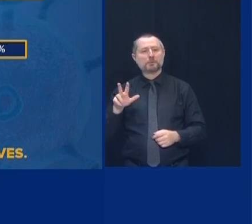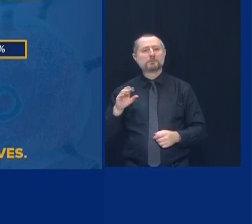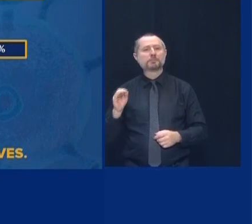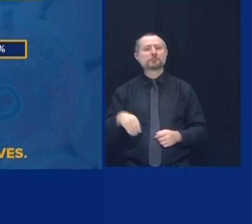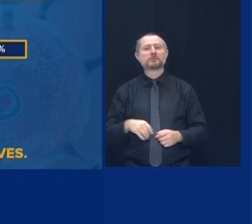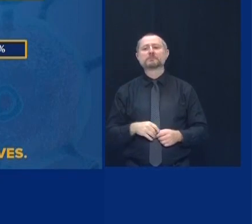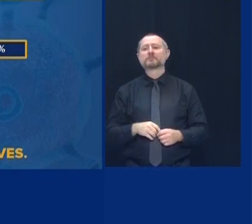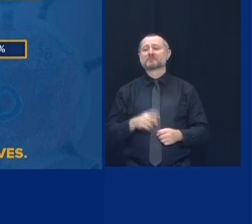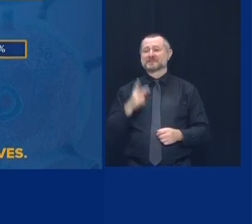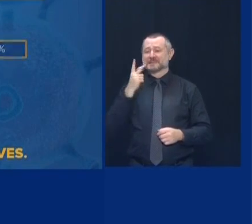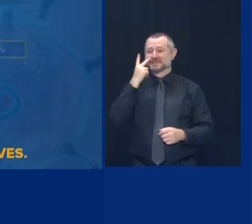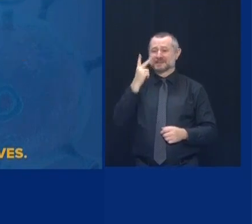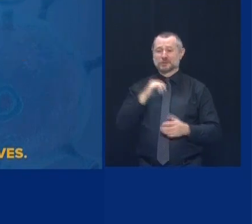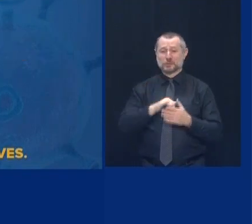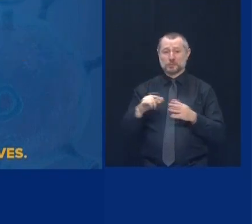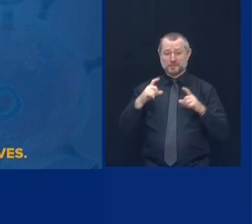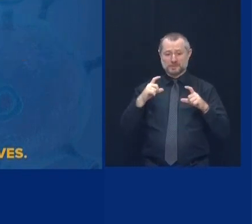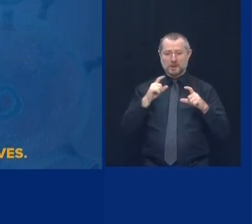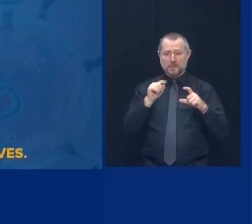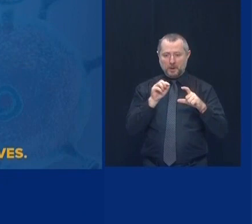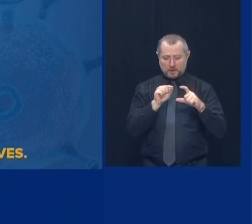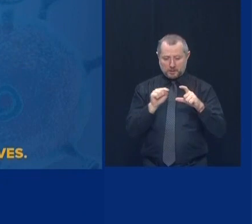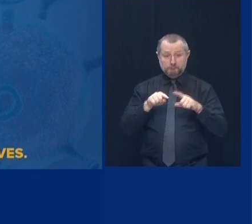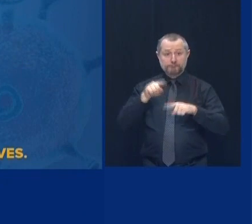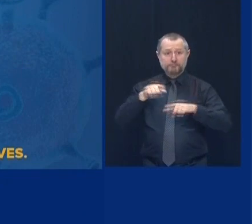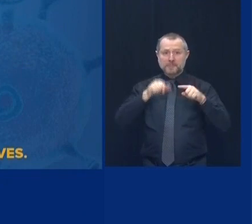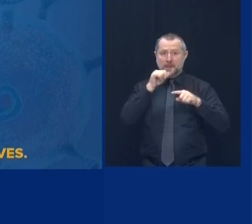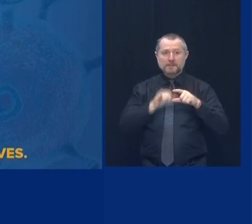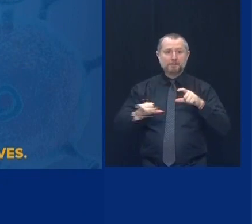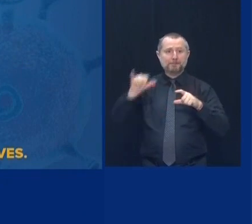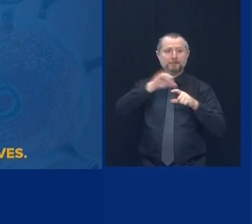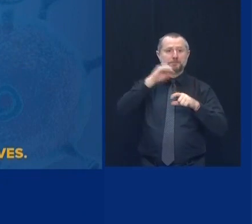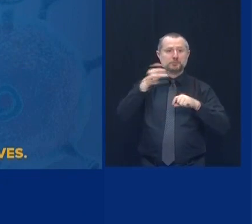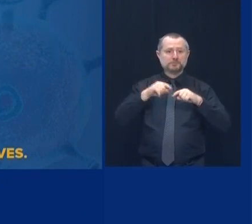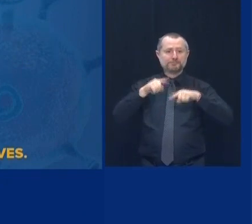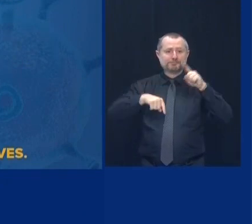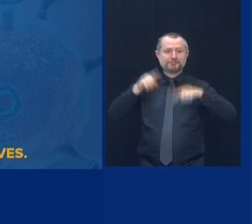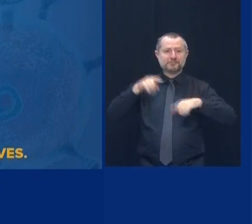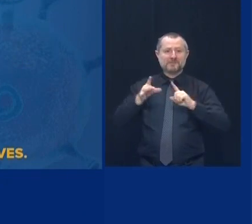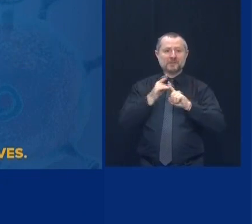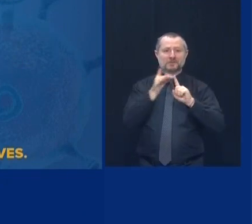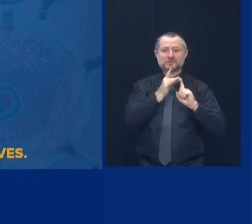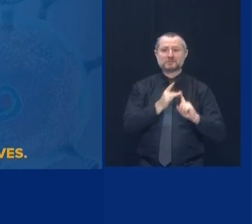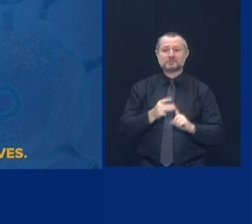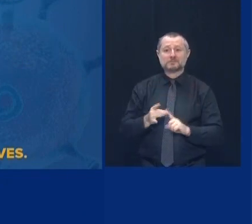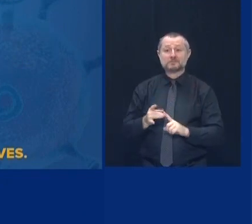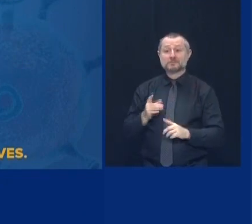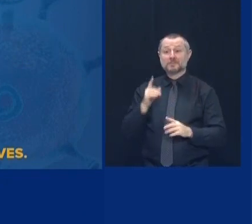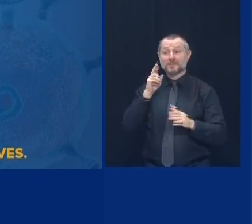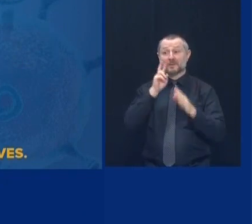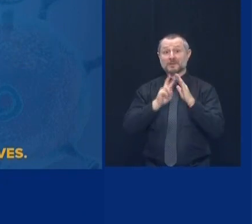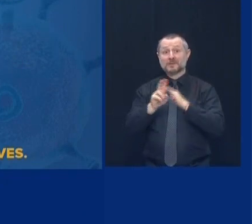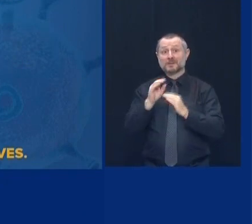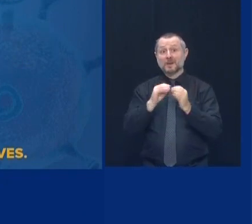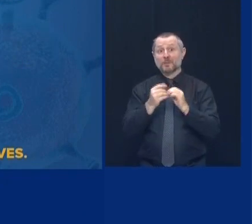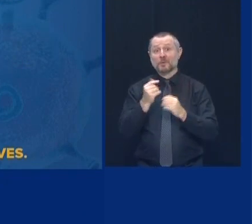ATlp 5.6%. ELMHURST, Ñi4%.lpq